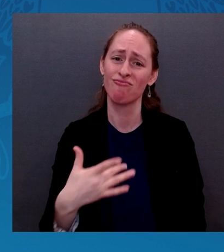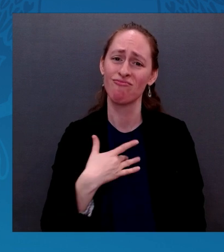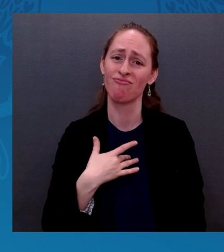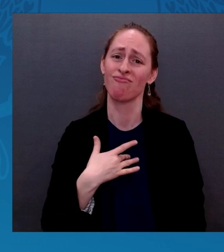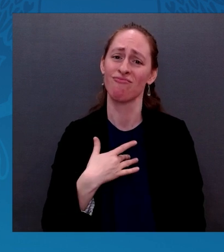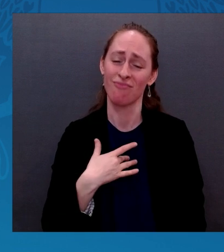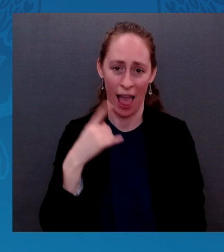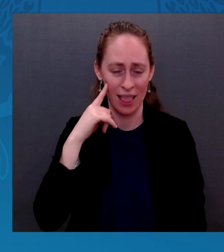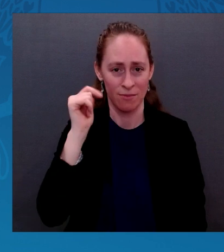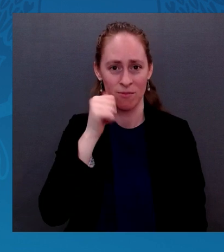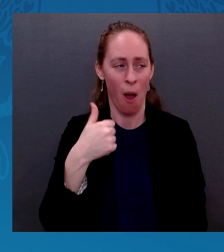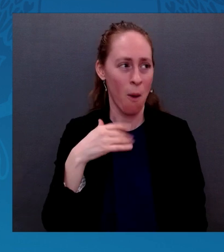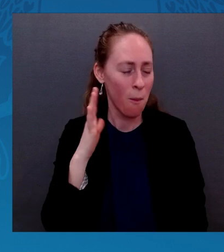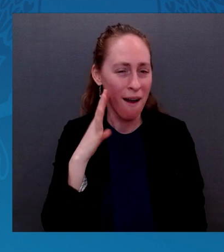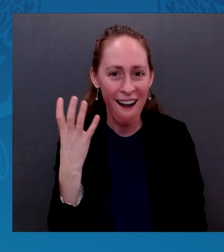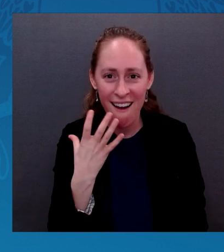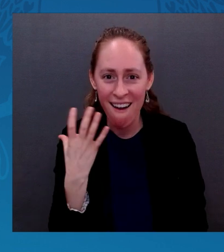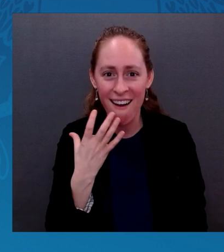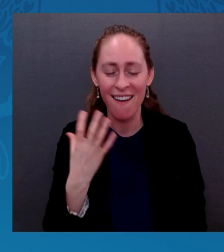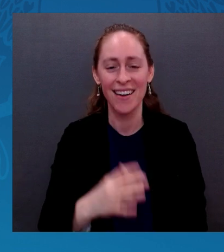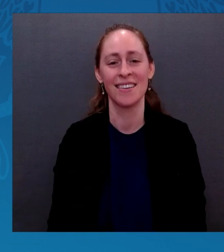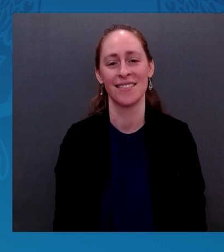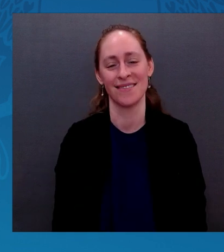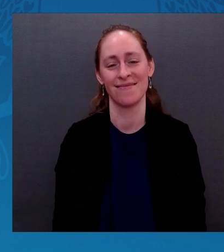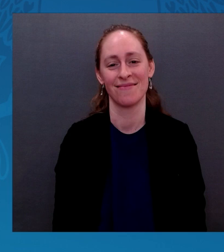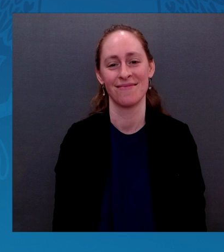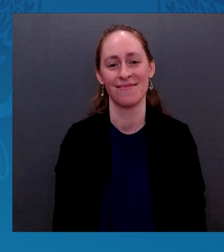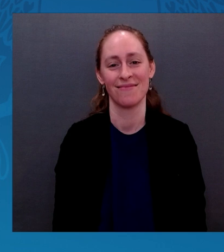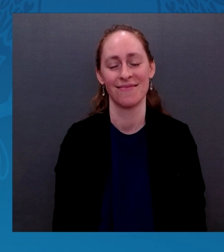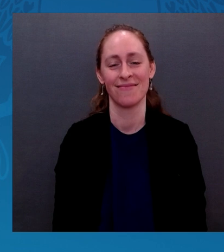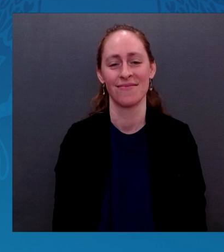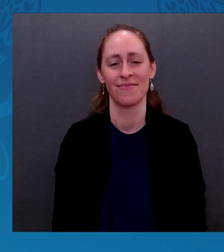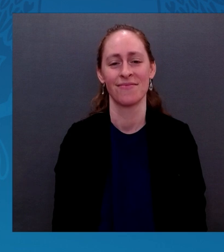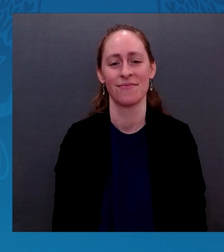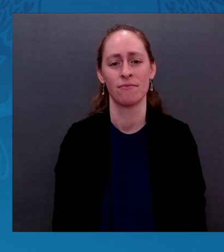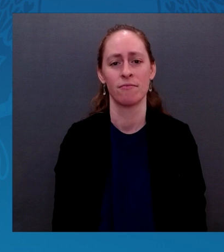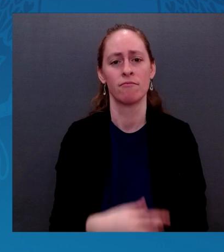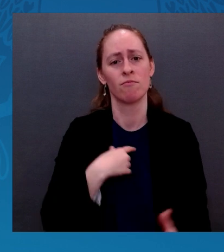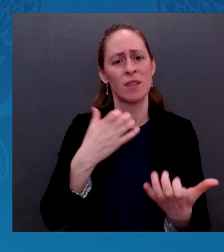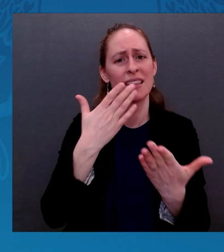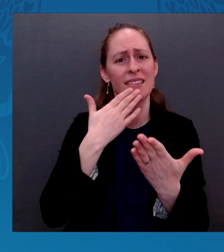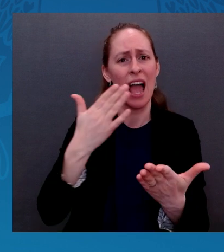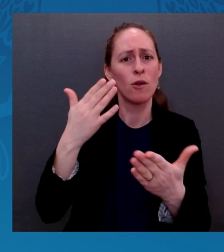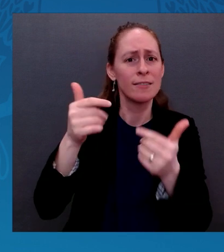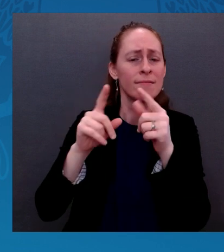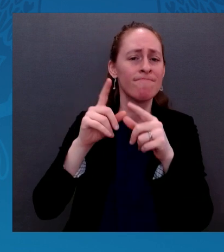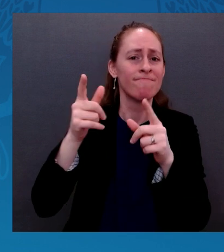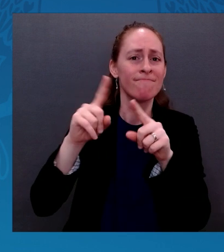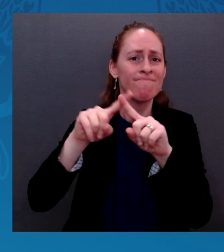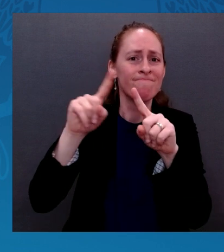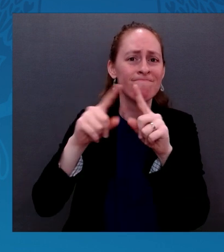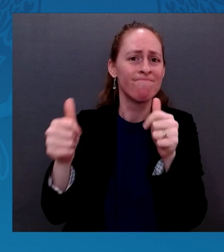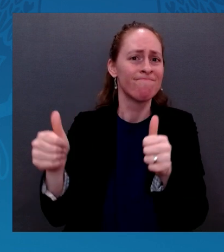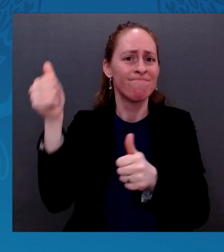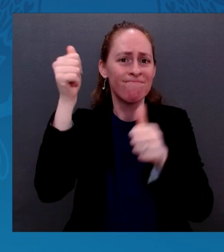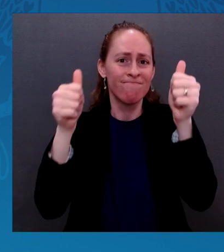governor and all the other elected officials here. I mean, people talk about the pressure that it took to make this. The big pressure was in my own house